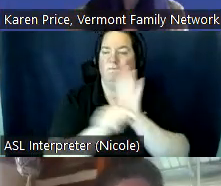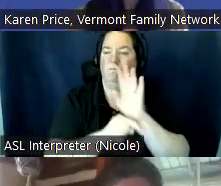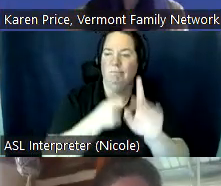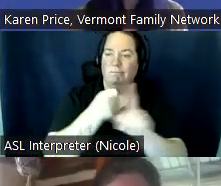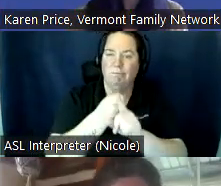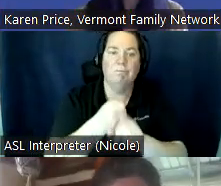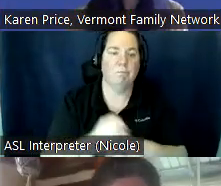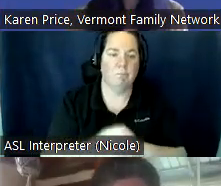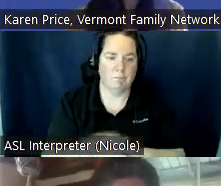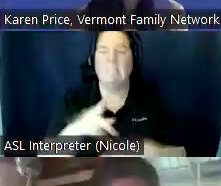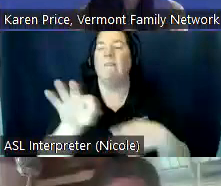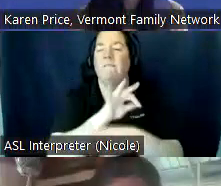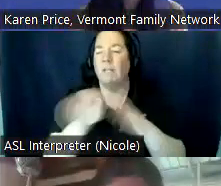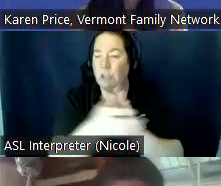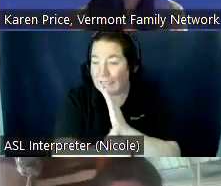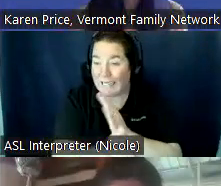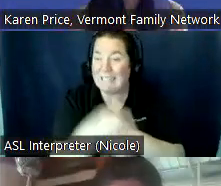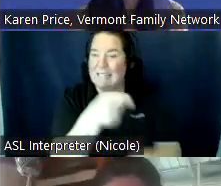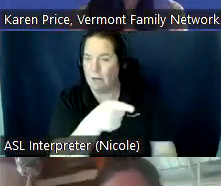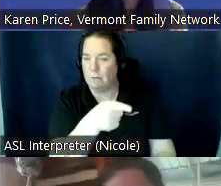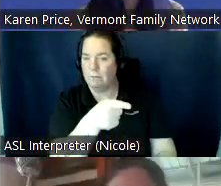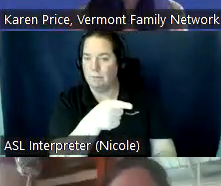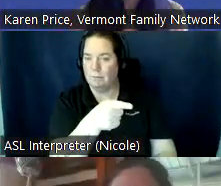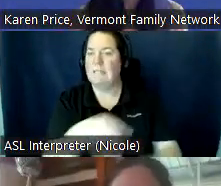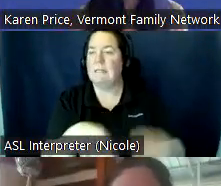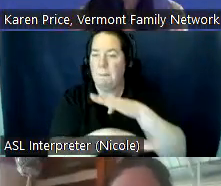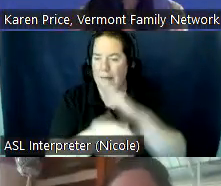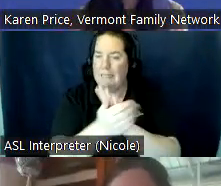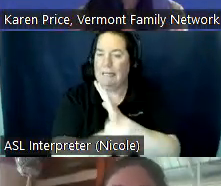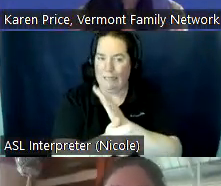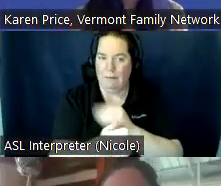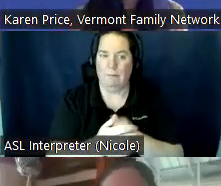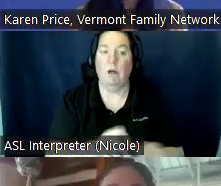where functional skills is living, as a basic skill area. As well as the changes related to